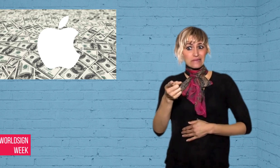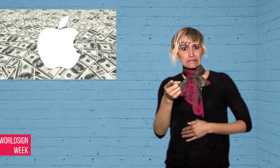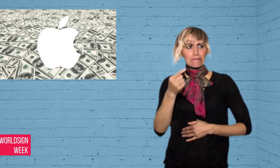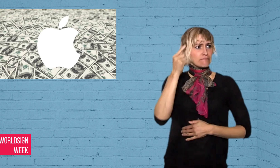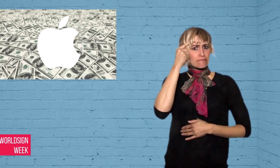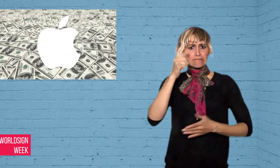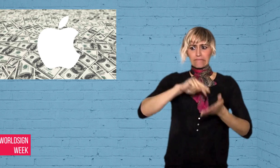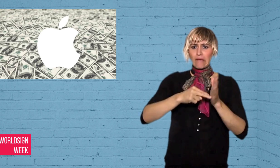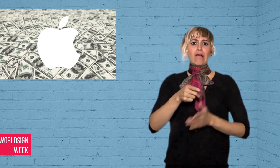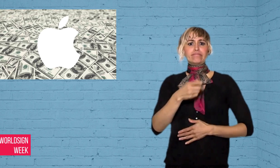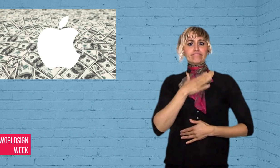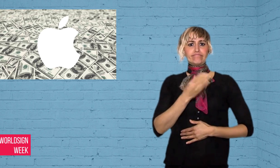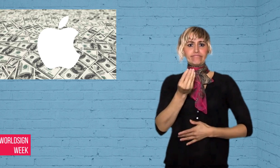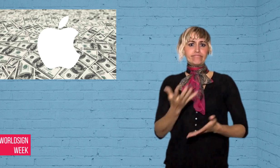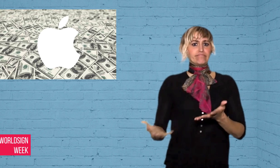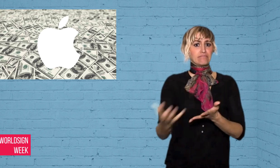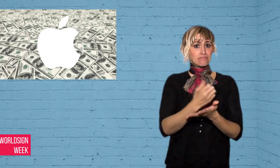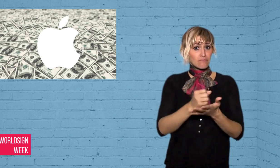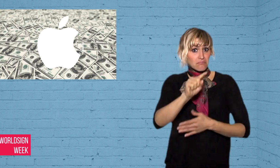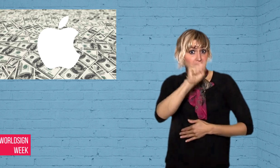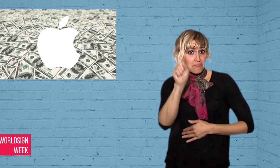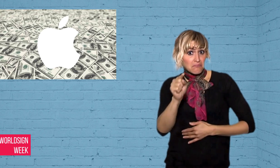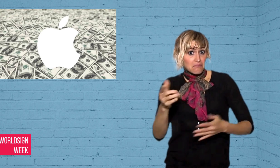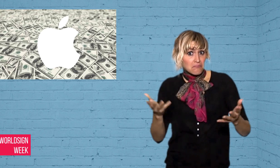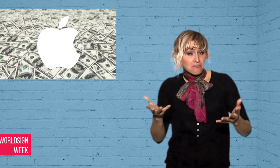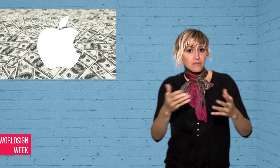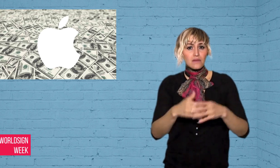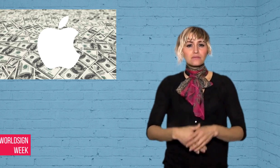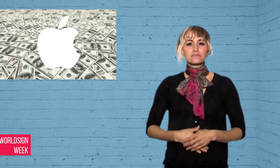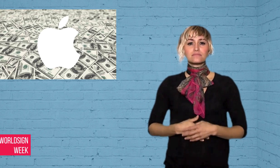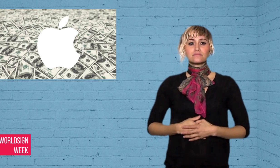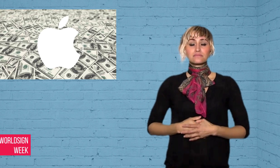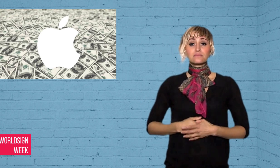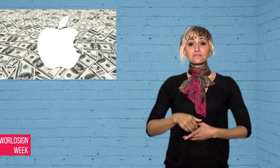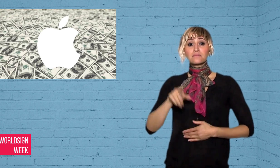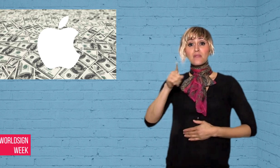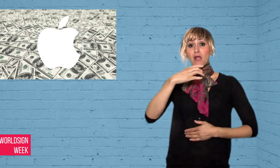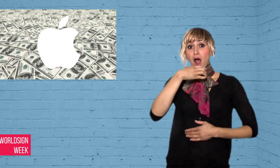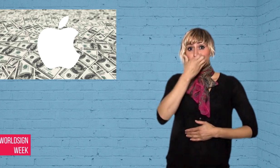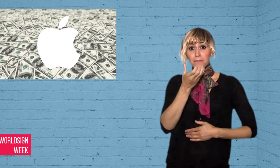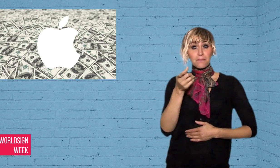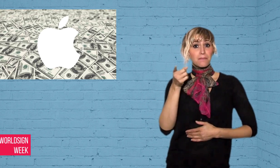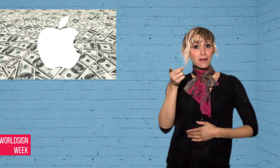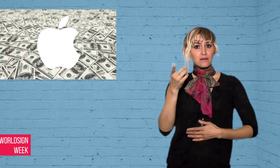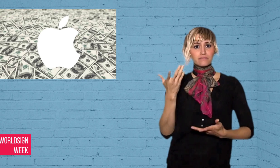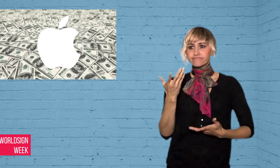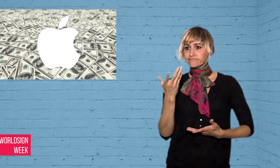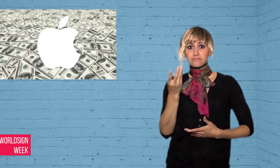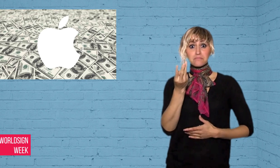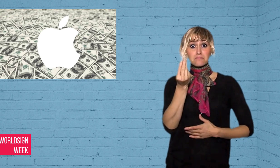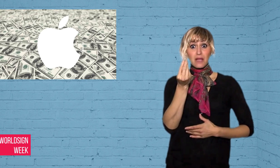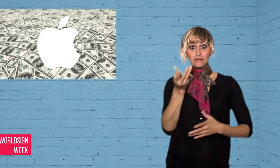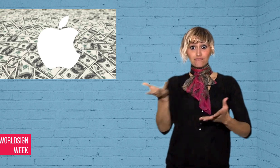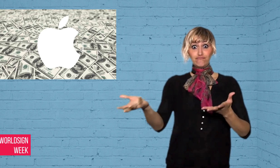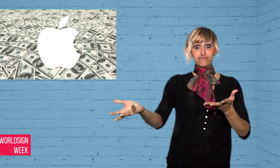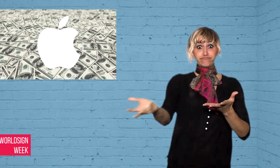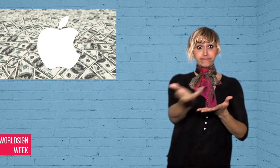to pay for their tax woes?